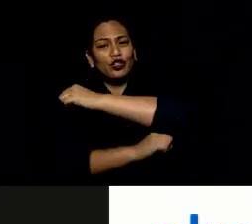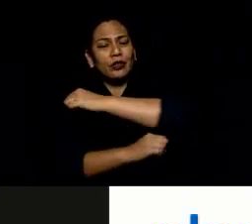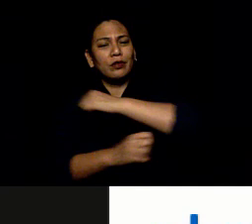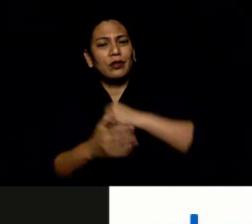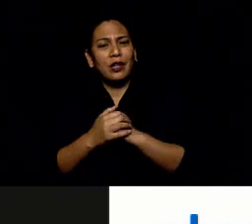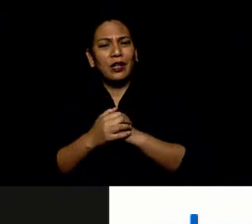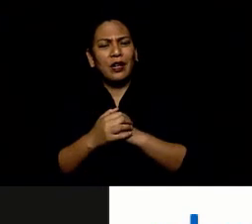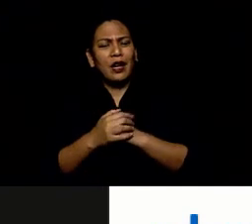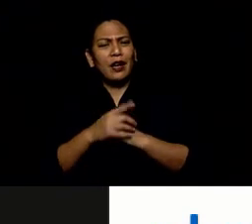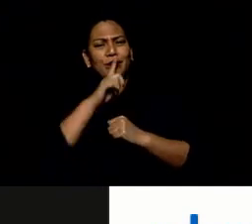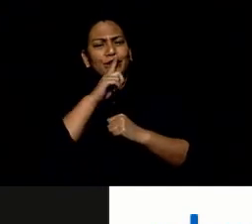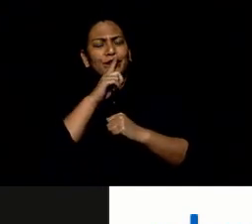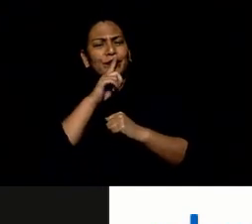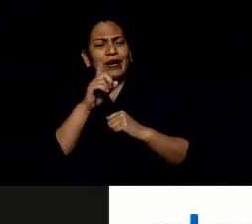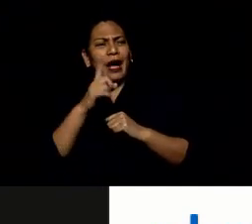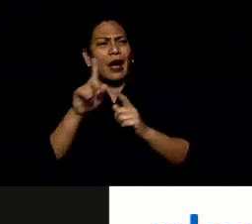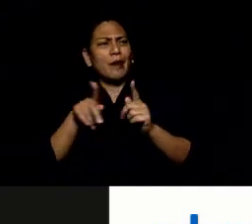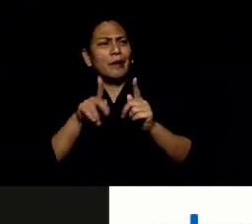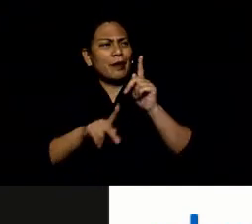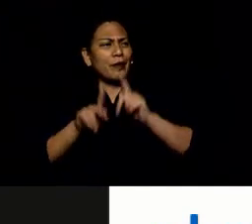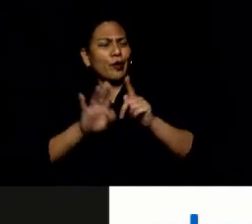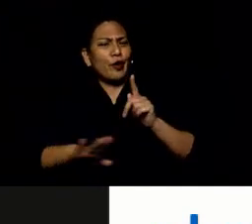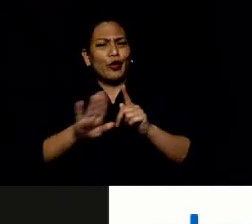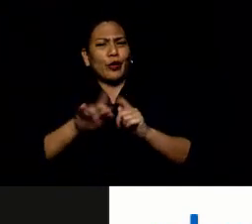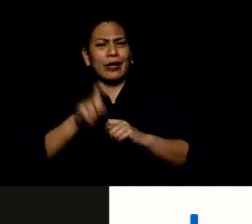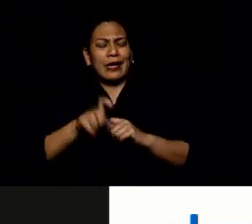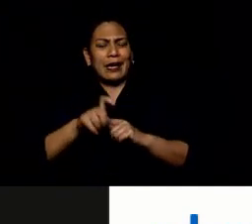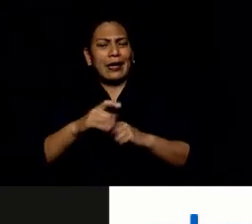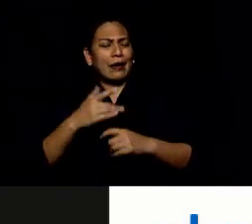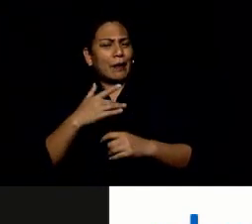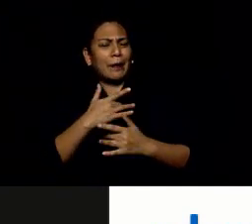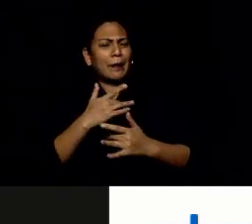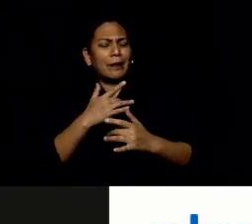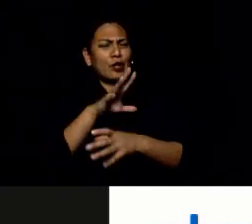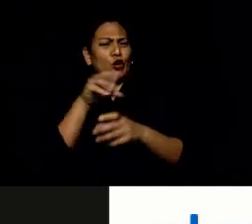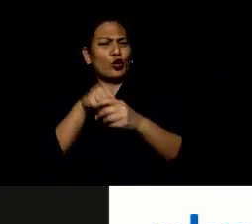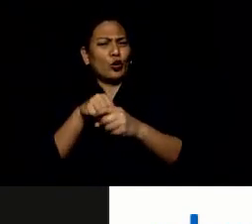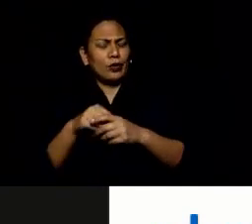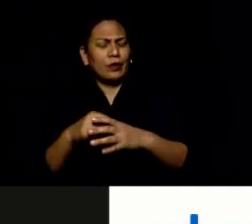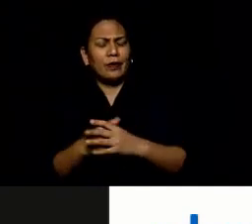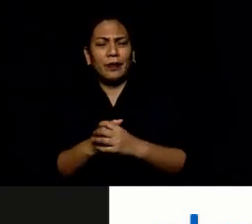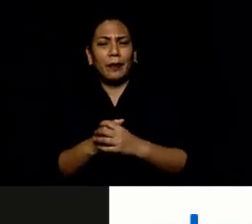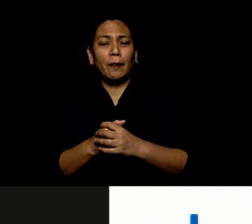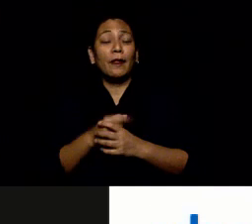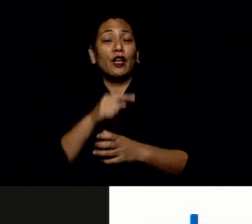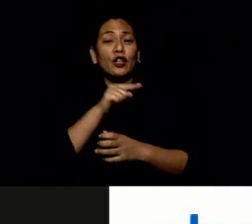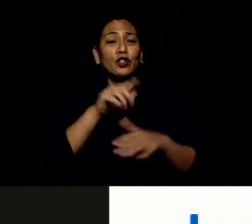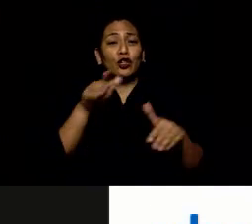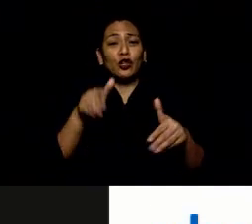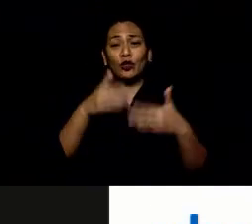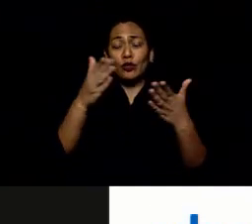the things that people need in order for wellbeing. And so she talked about, she introduced doughnut economics.